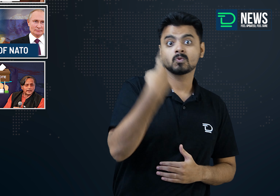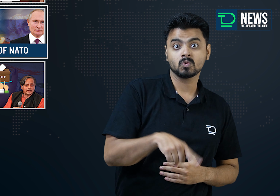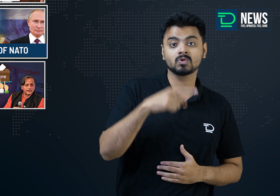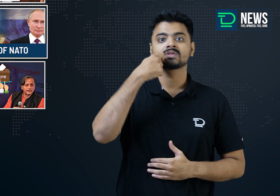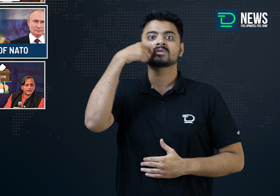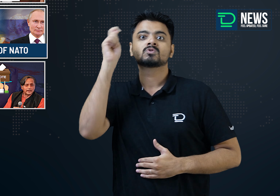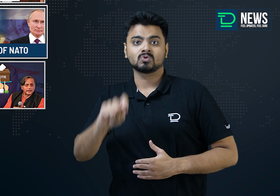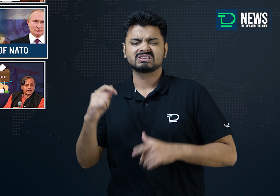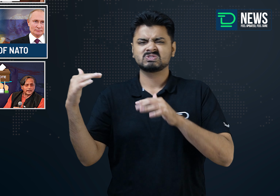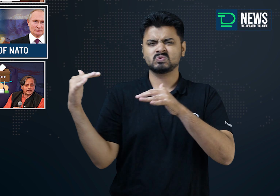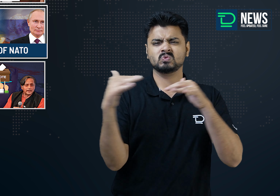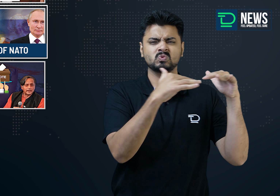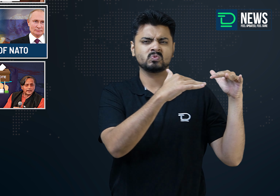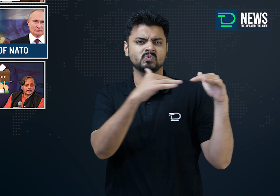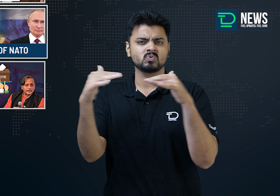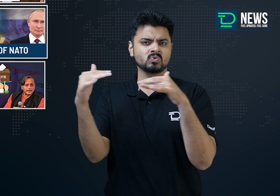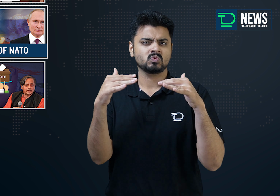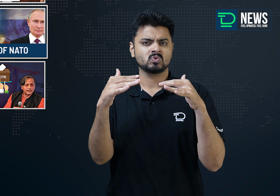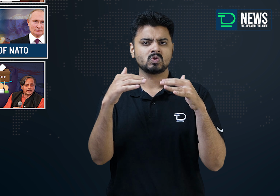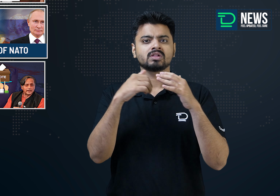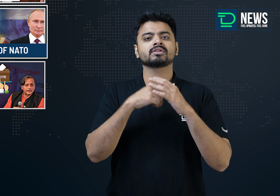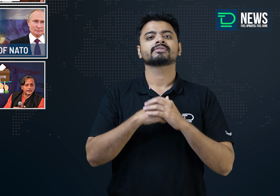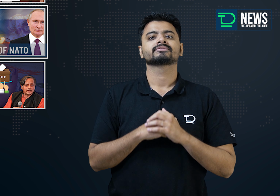Russia-Ukraine War: